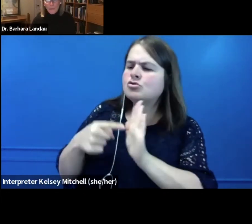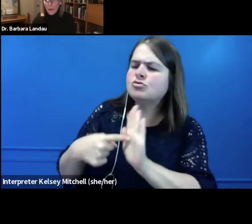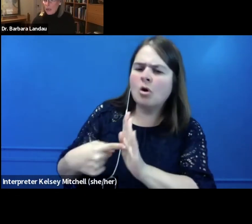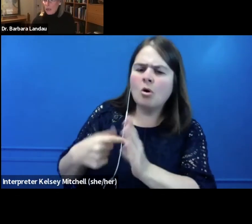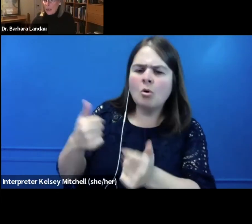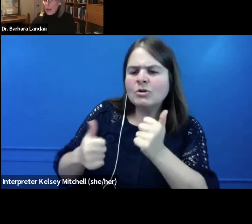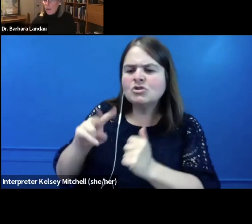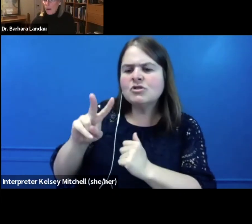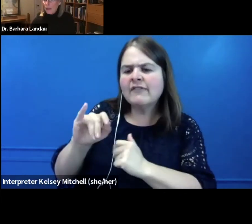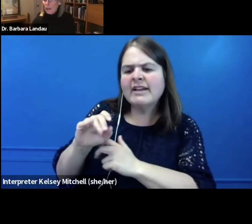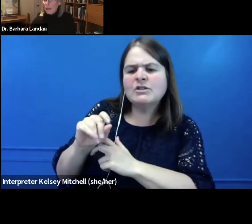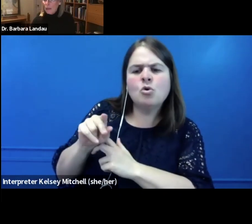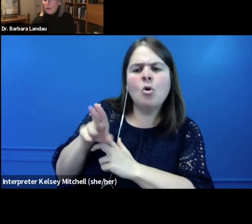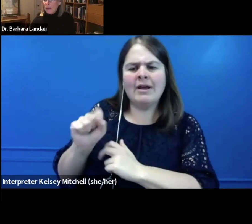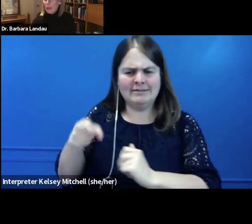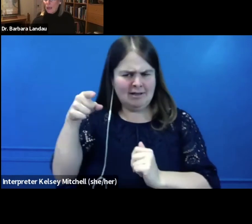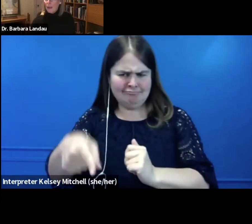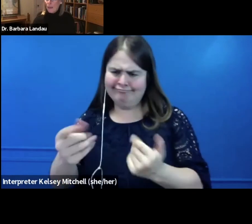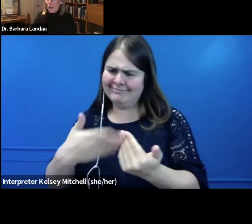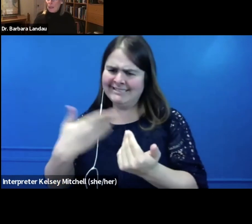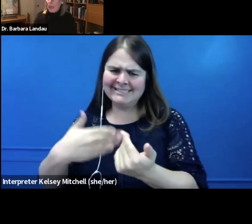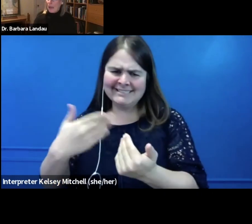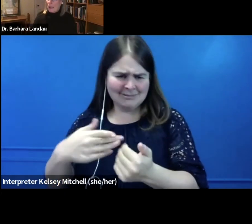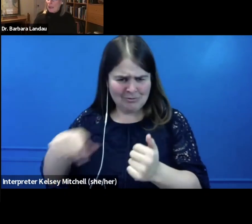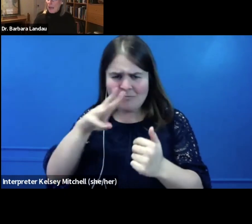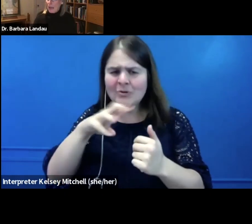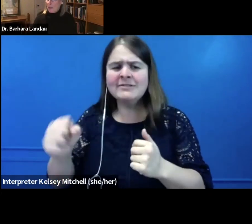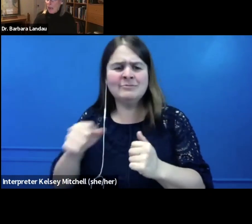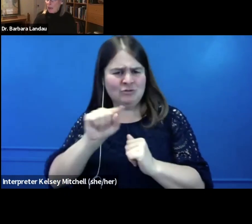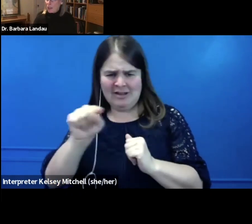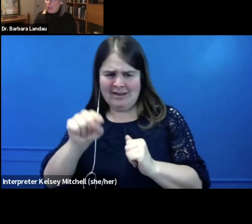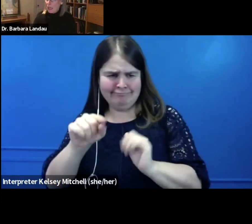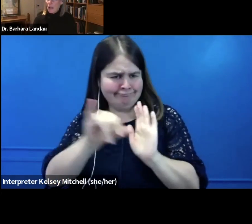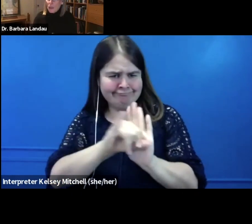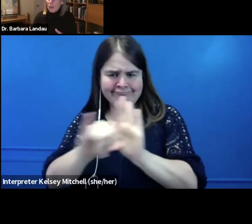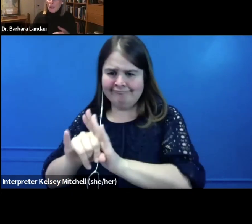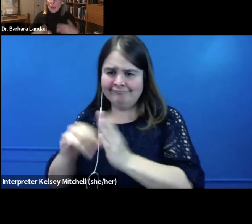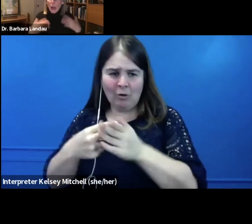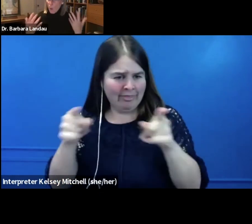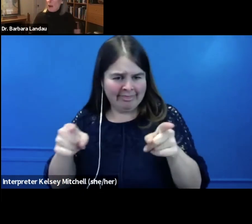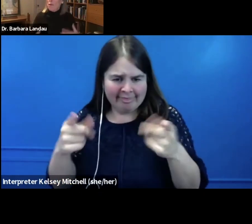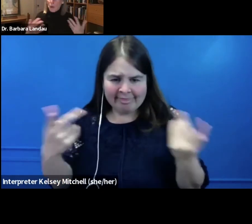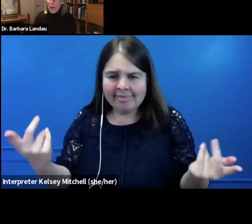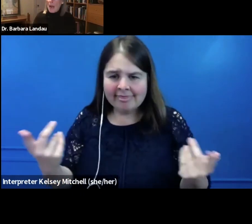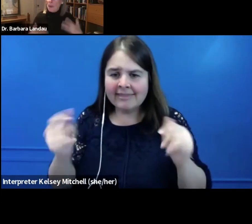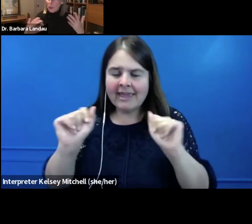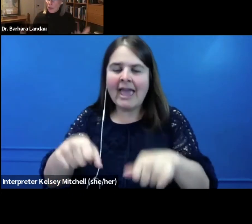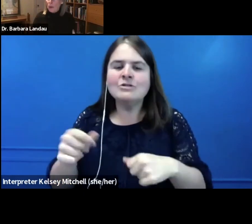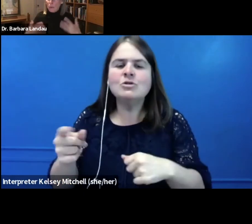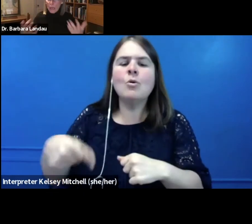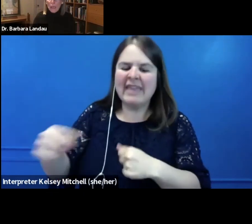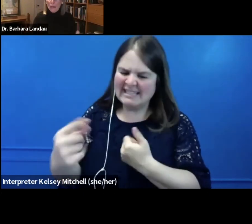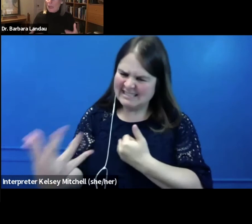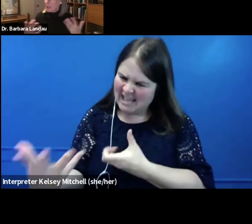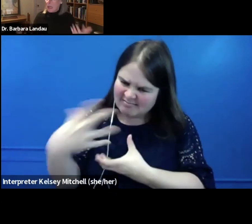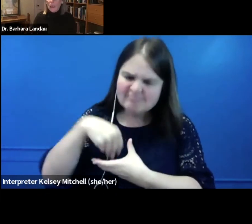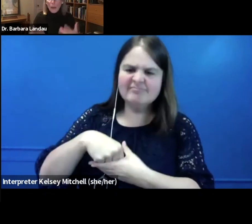very good at that one uh they point to that that the panel say so they acquire